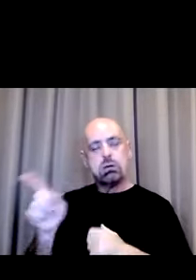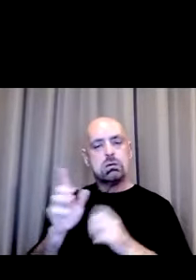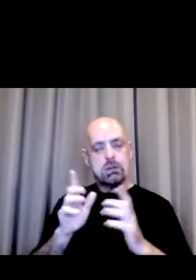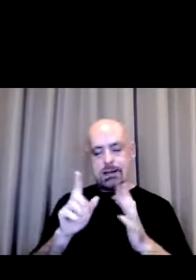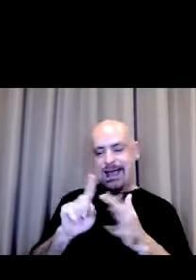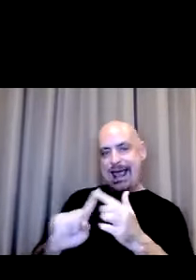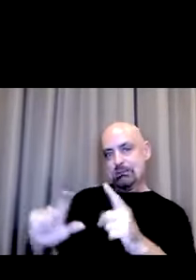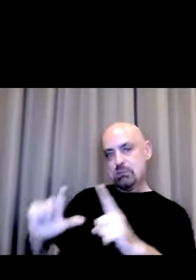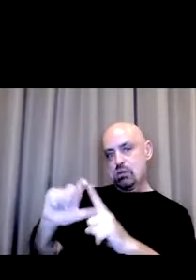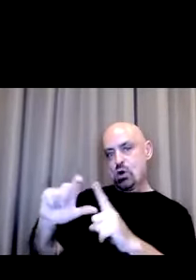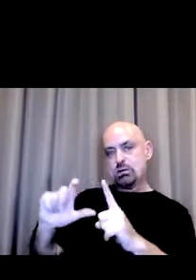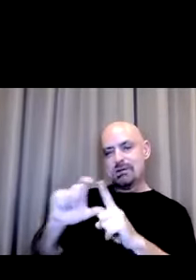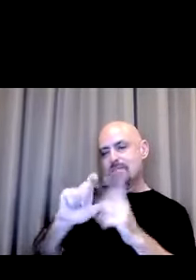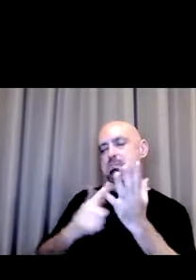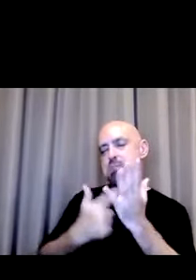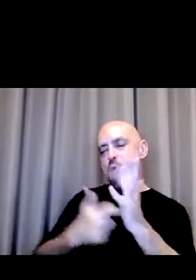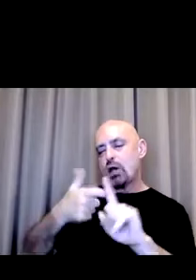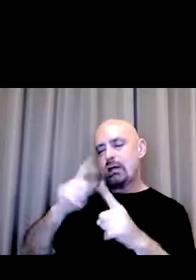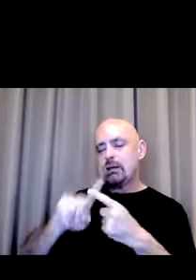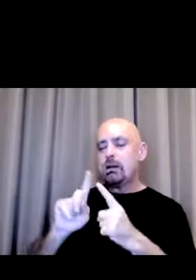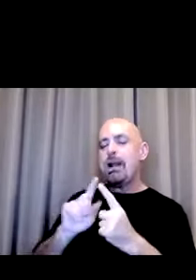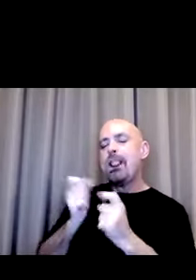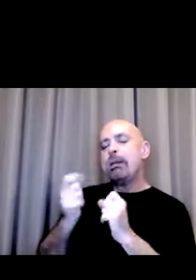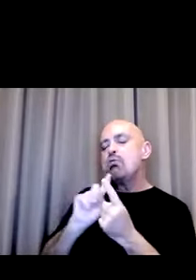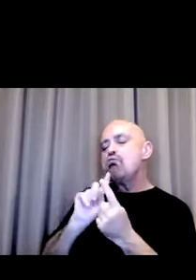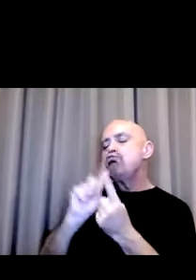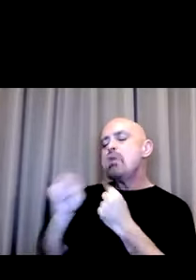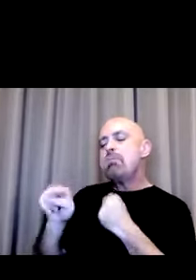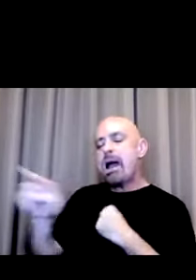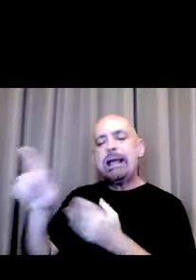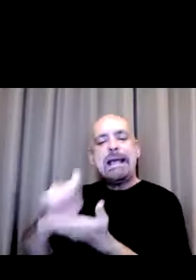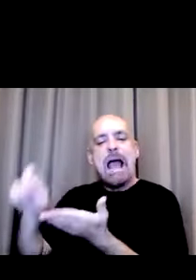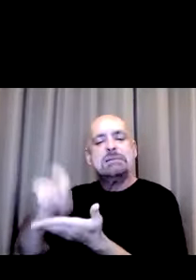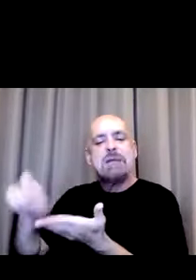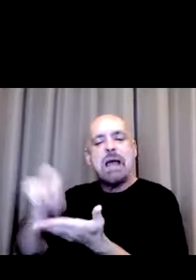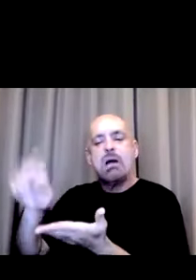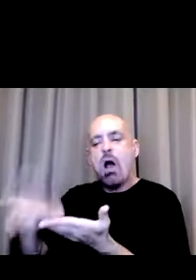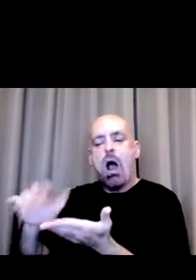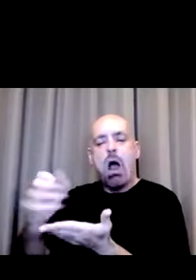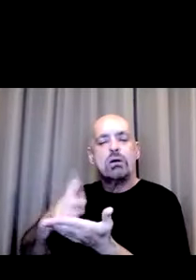scrutiny of the underlying concepts . This is because the invoking